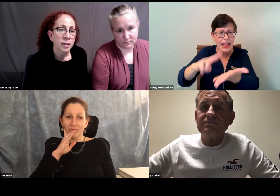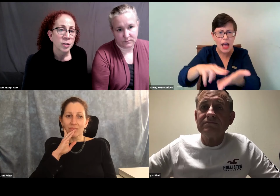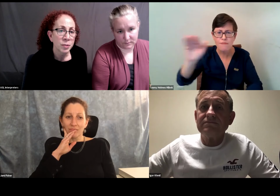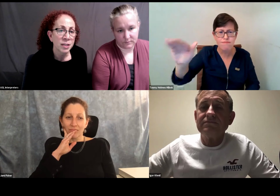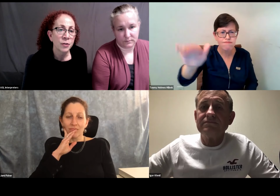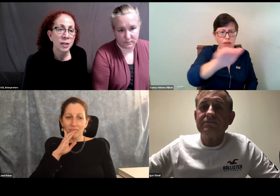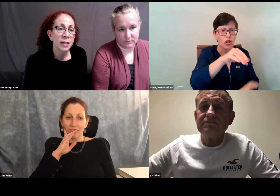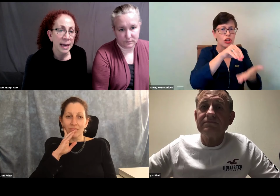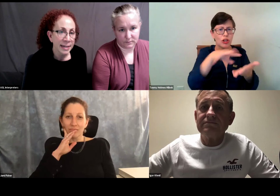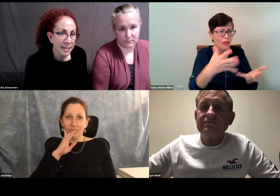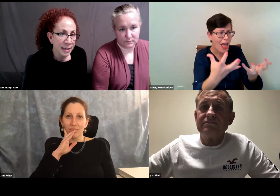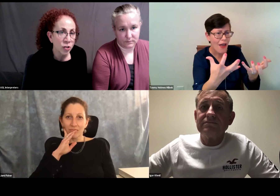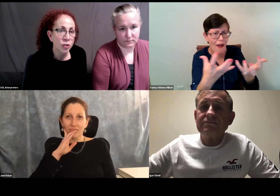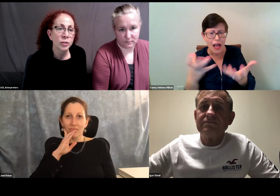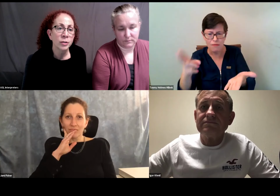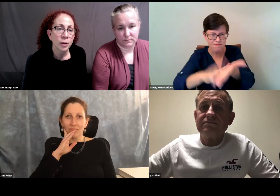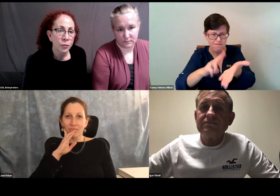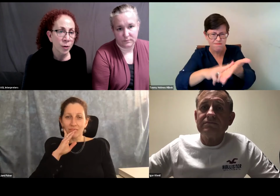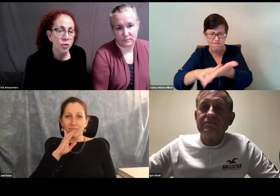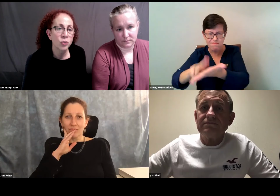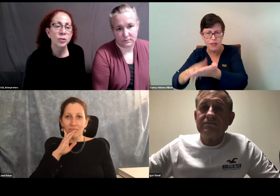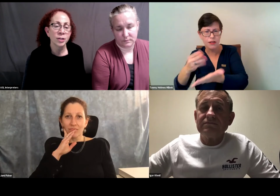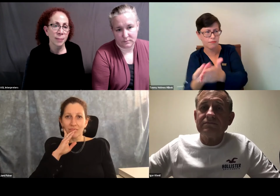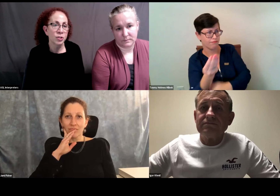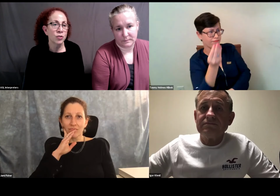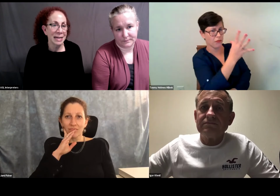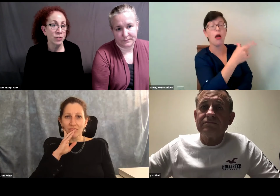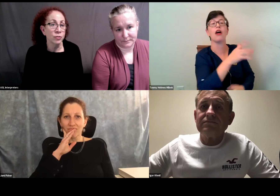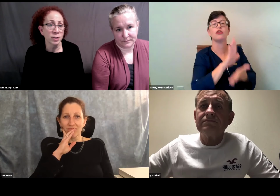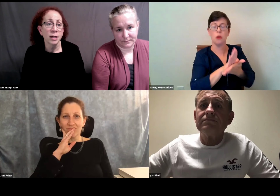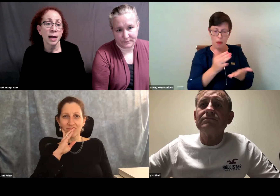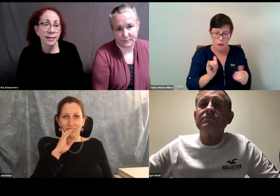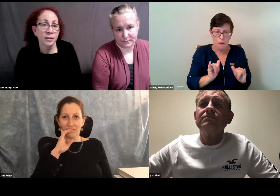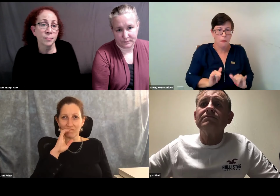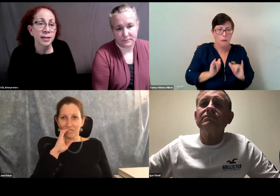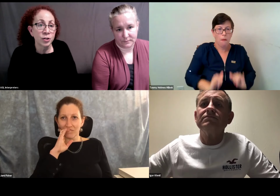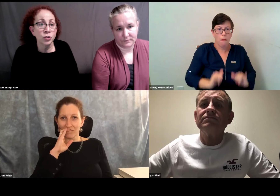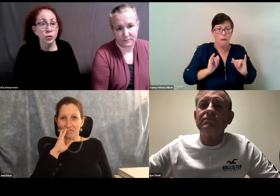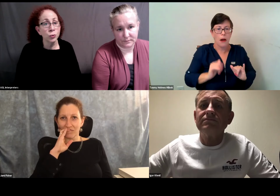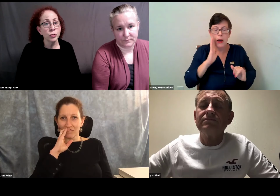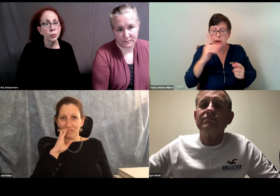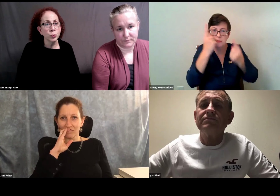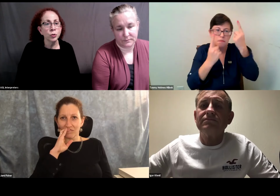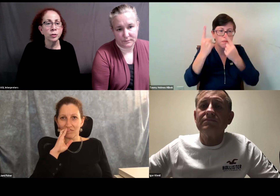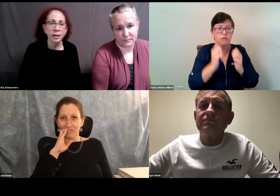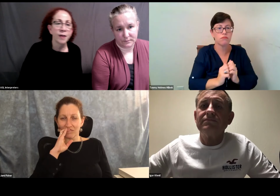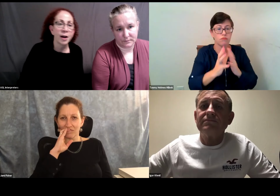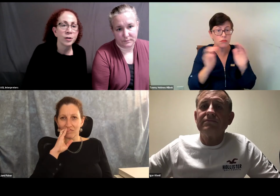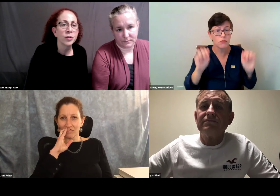Specifically, getting signatures from students to demonstrate interest and submitting that to the schools which will light a fire under them